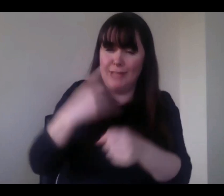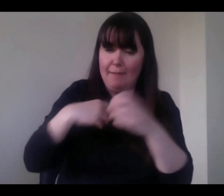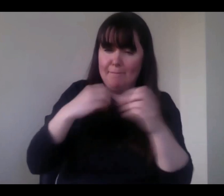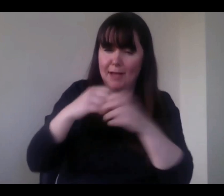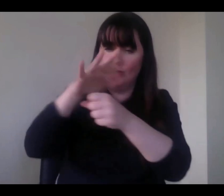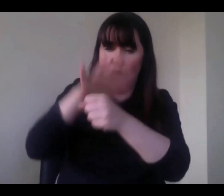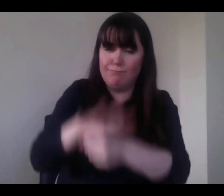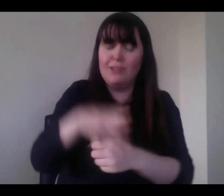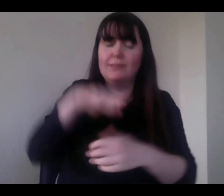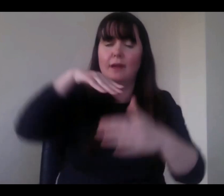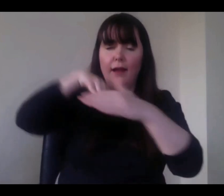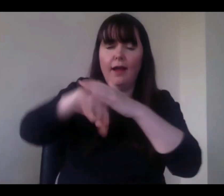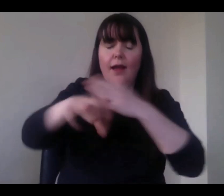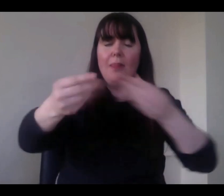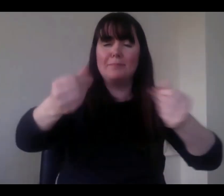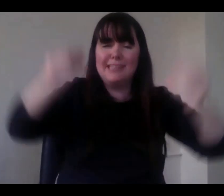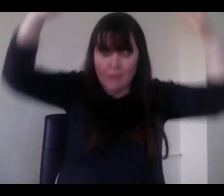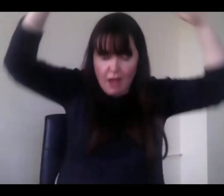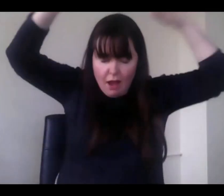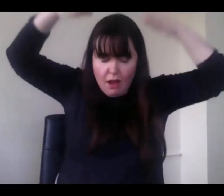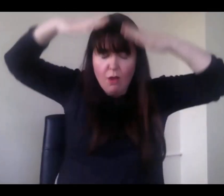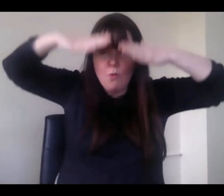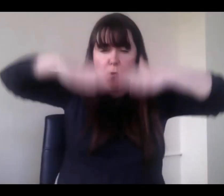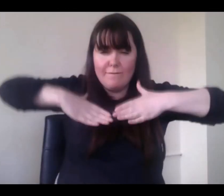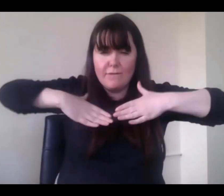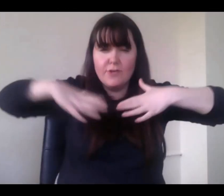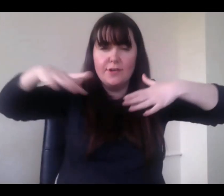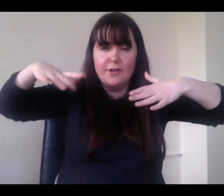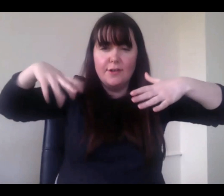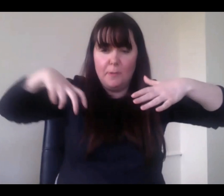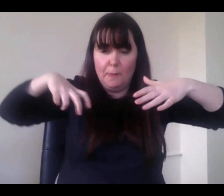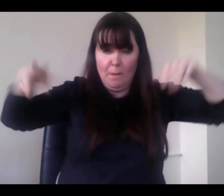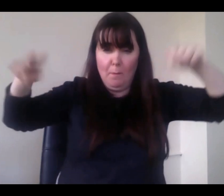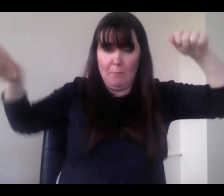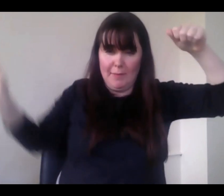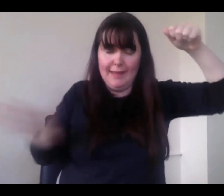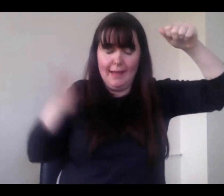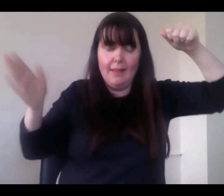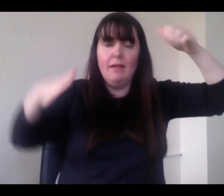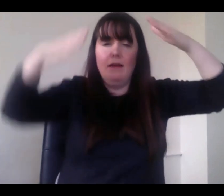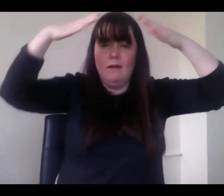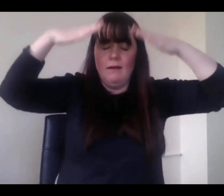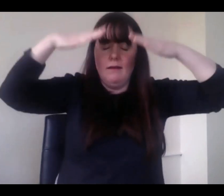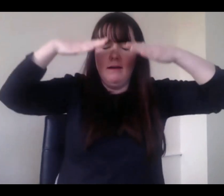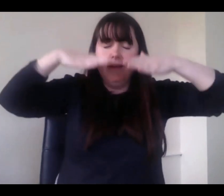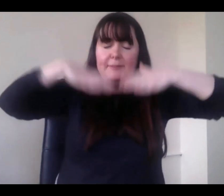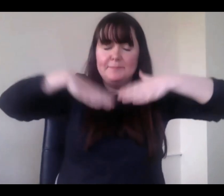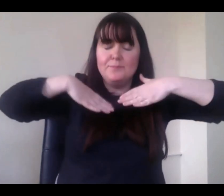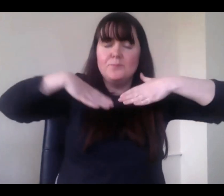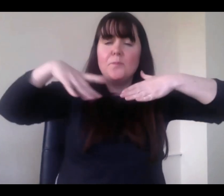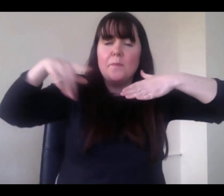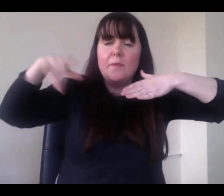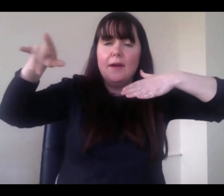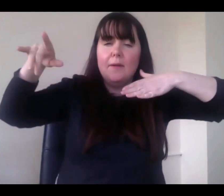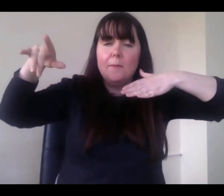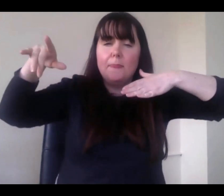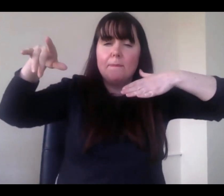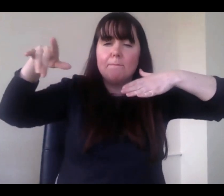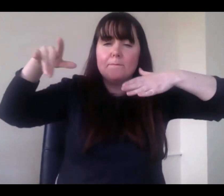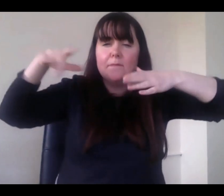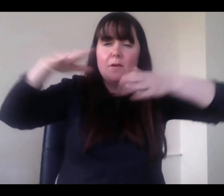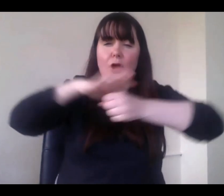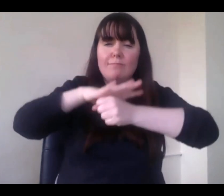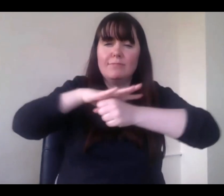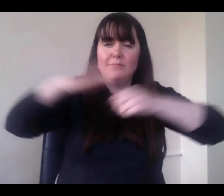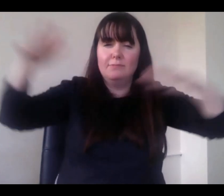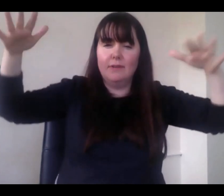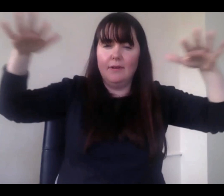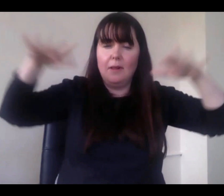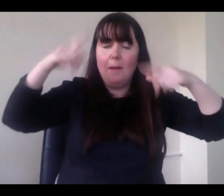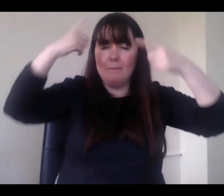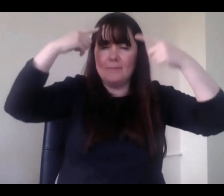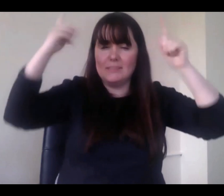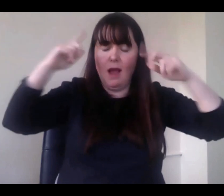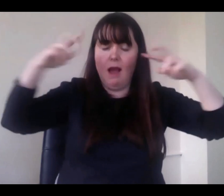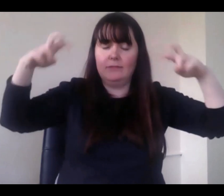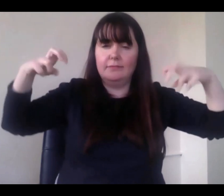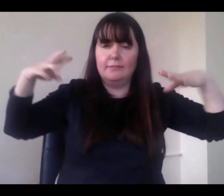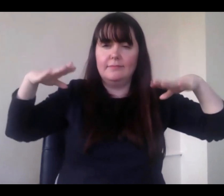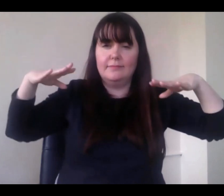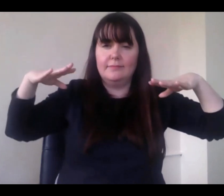And now, in terms of our exploration of oppression as well, so this is the sign for